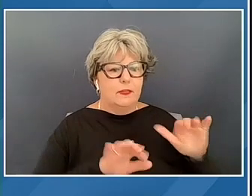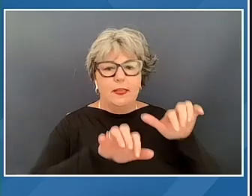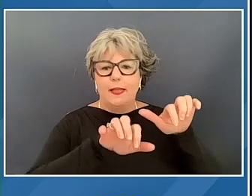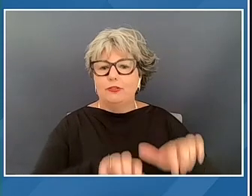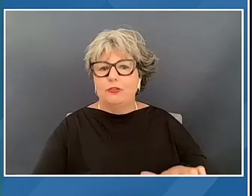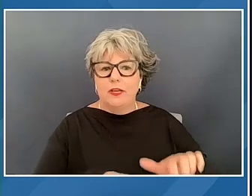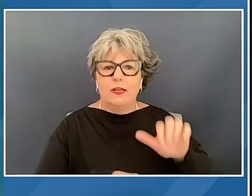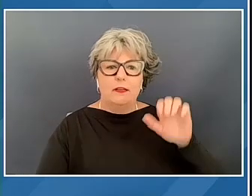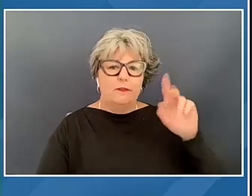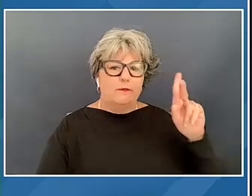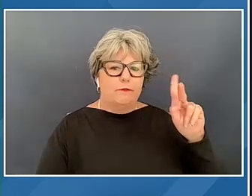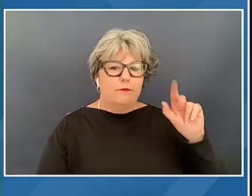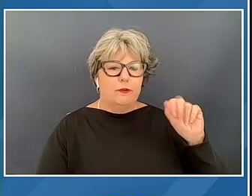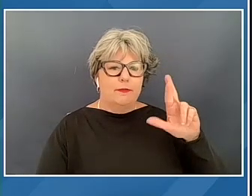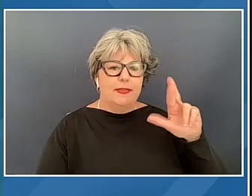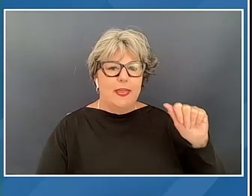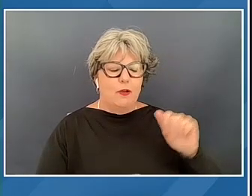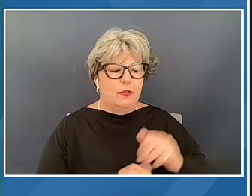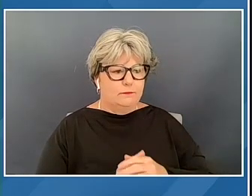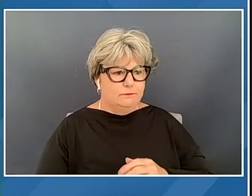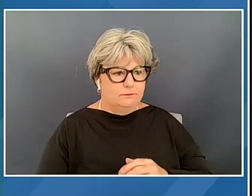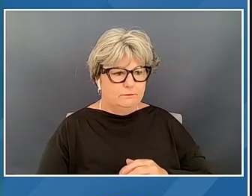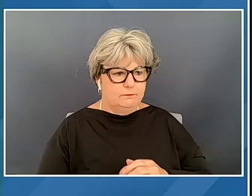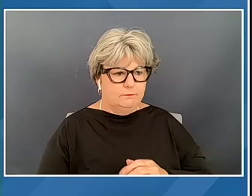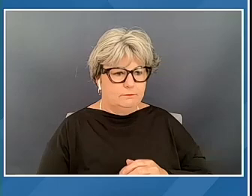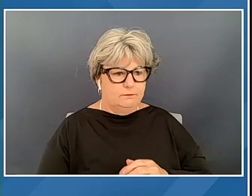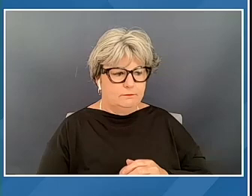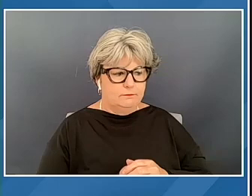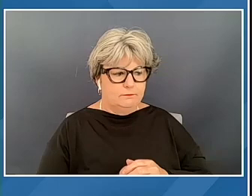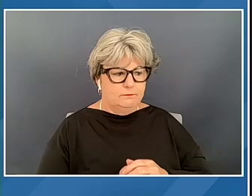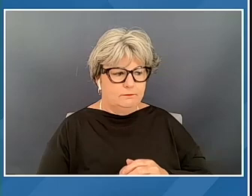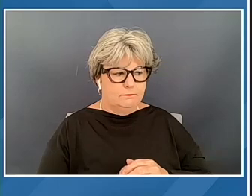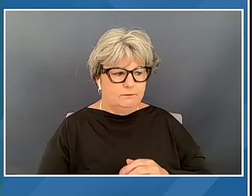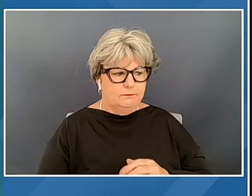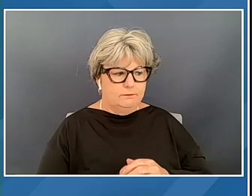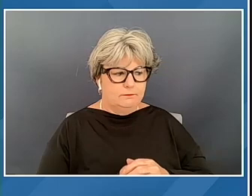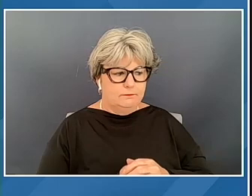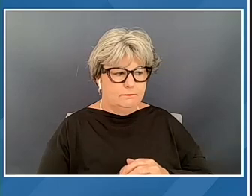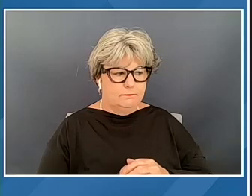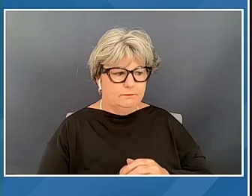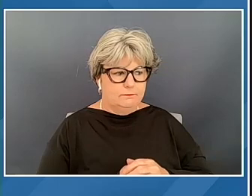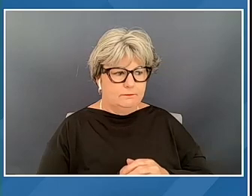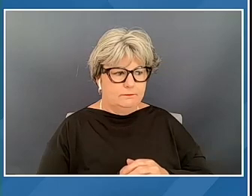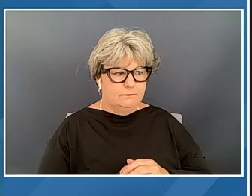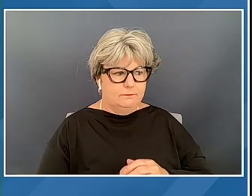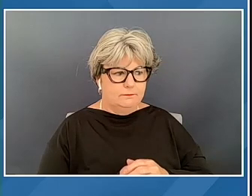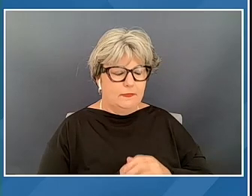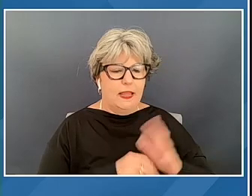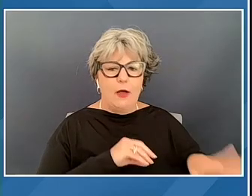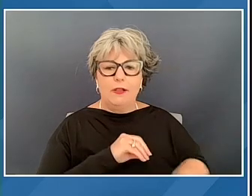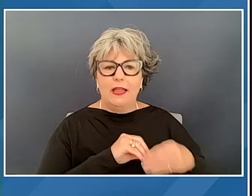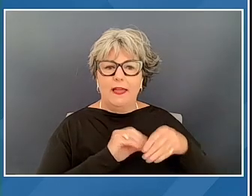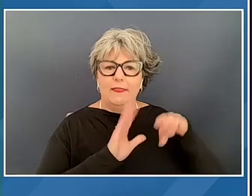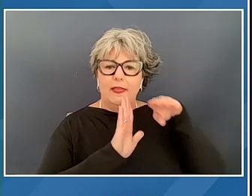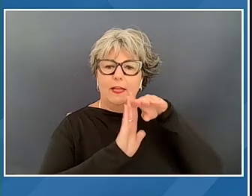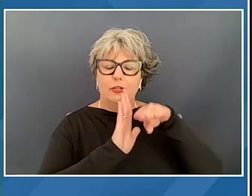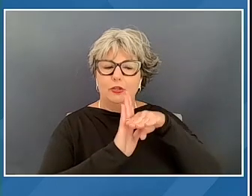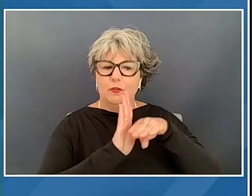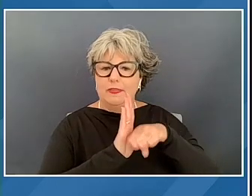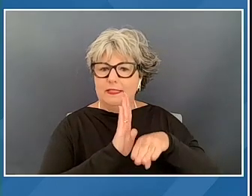Oh, okay. Also, add that to the list of things that I need to address, please. Yes. Did you want to address that now or